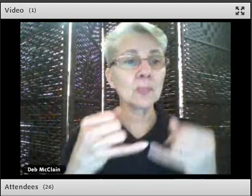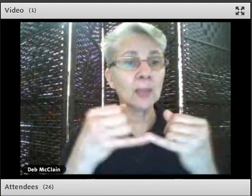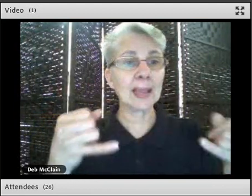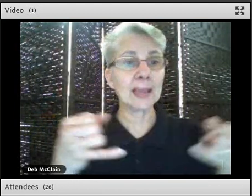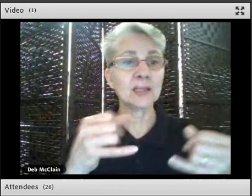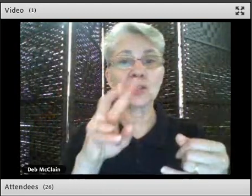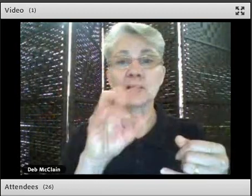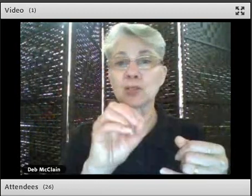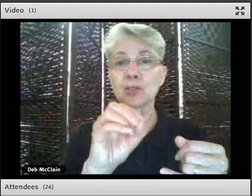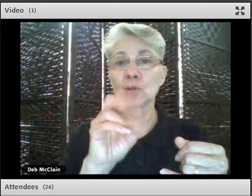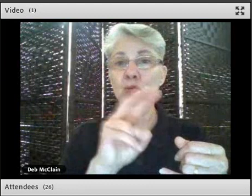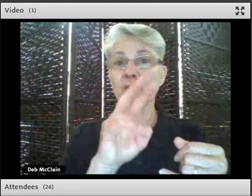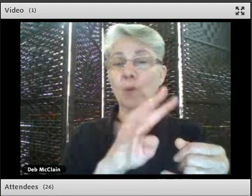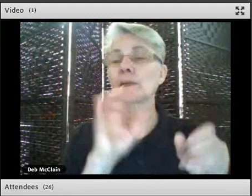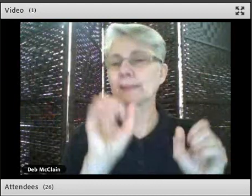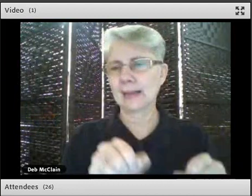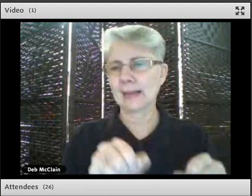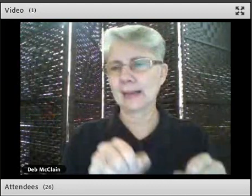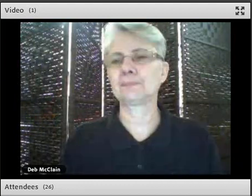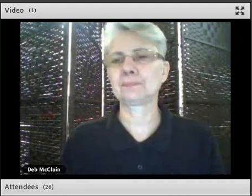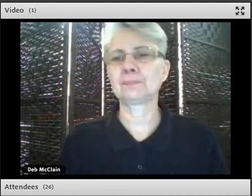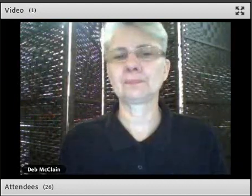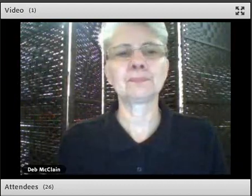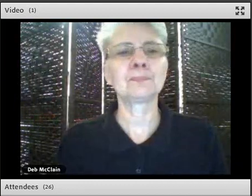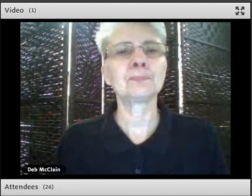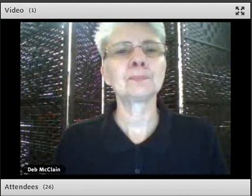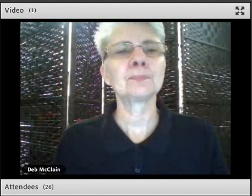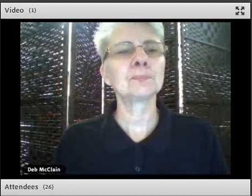For the media type, we're going to use audio,